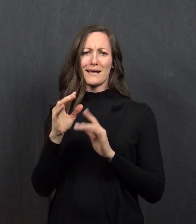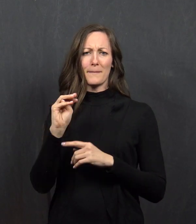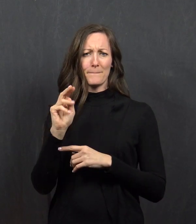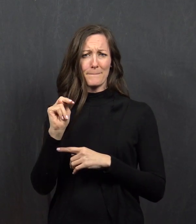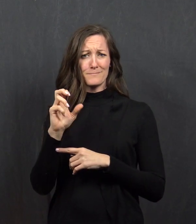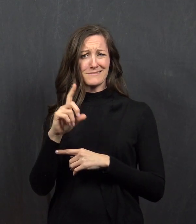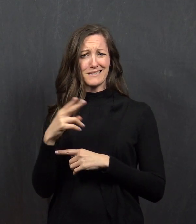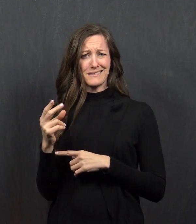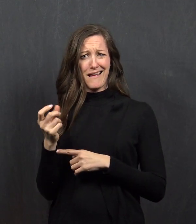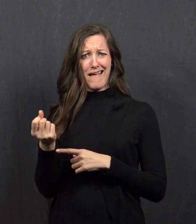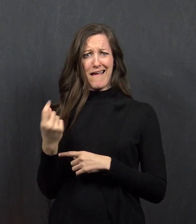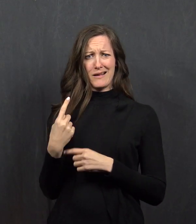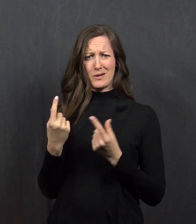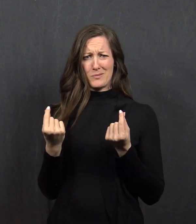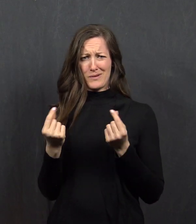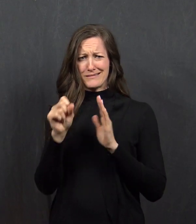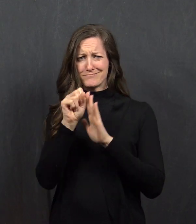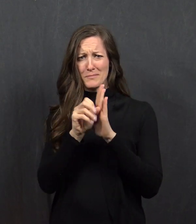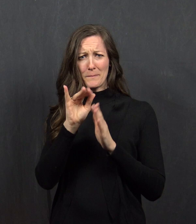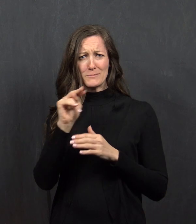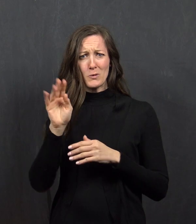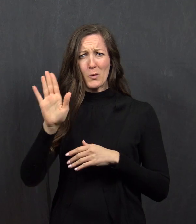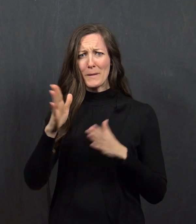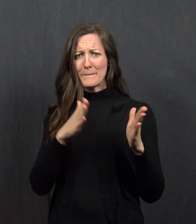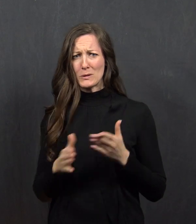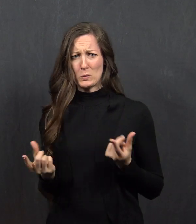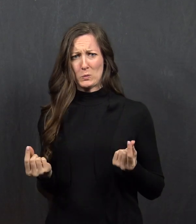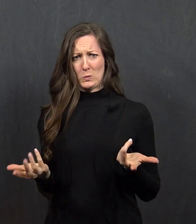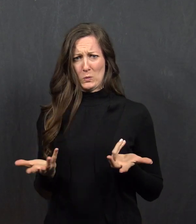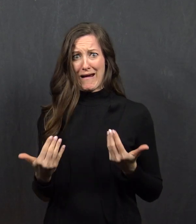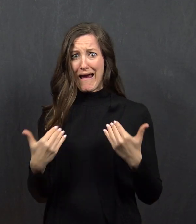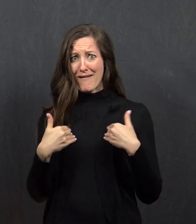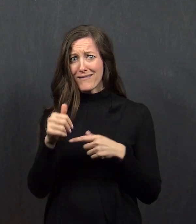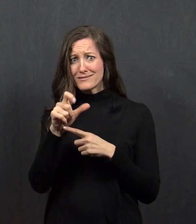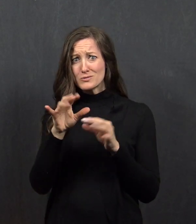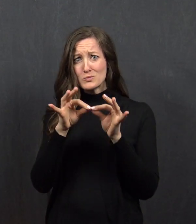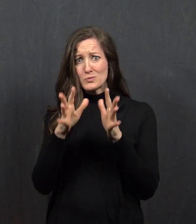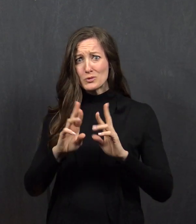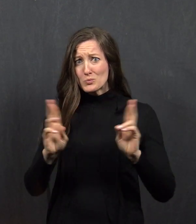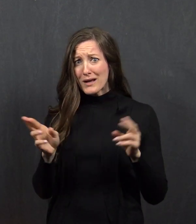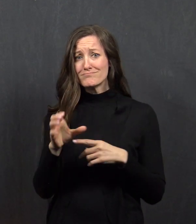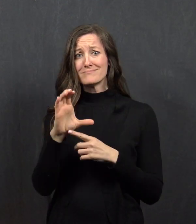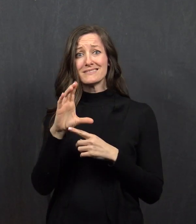contacted MNCDHH and asked if the State of Minnesota plans to have ASL interpreters, including Certified Deaf